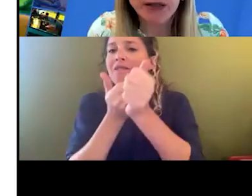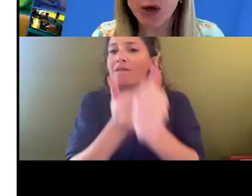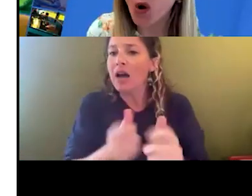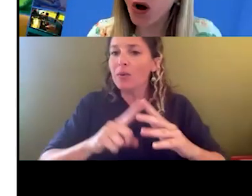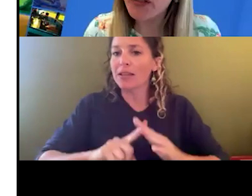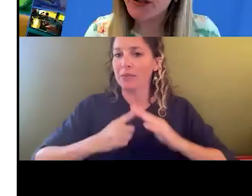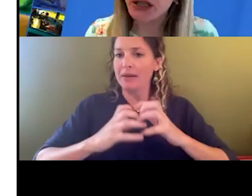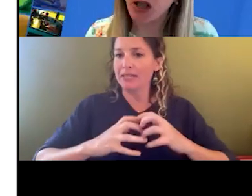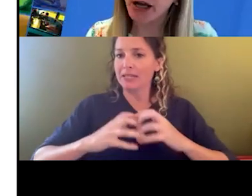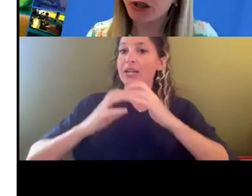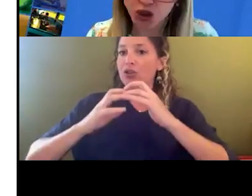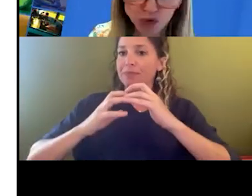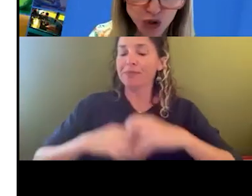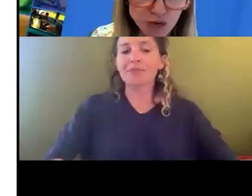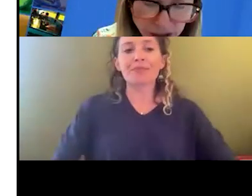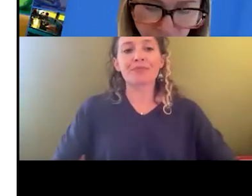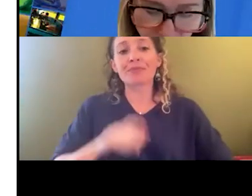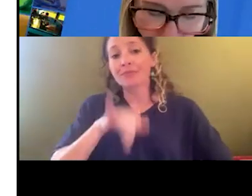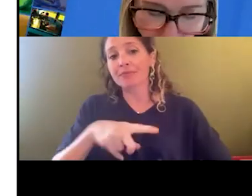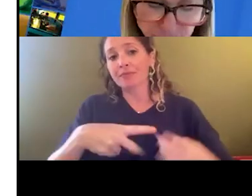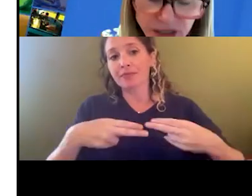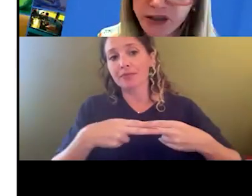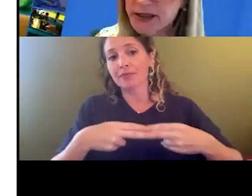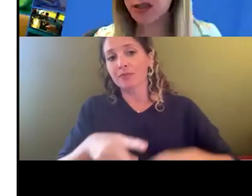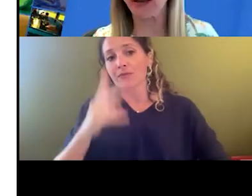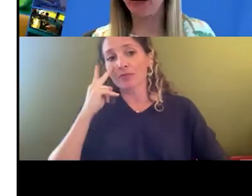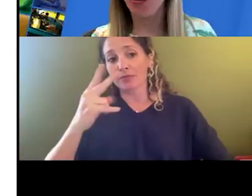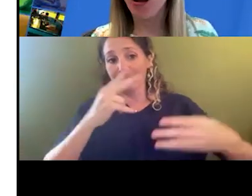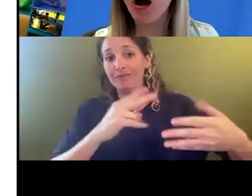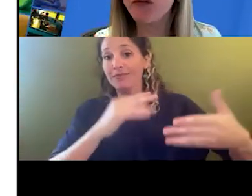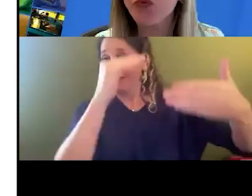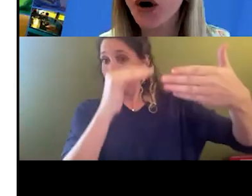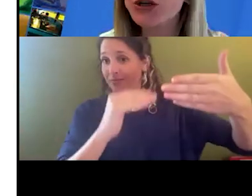On this slide, you do see this listing of what it